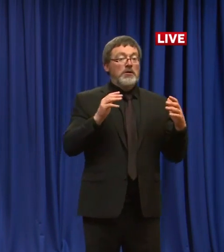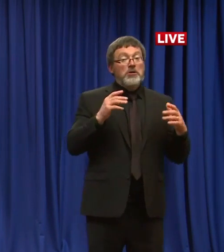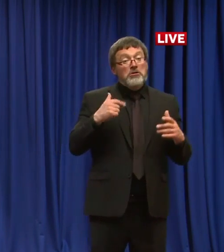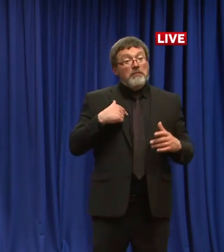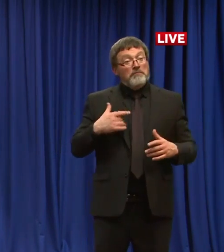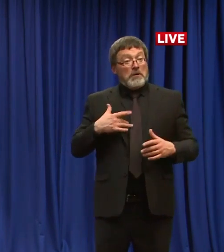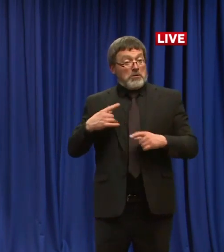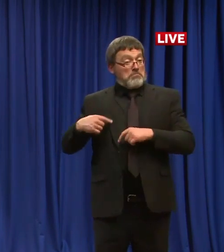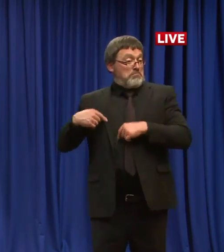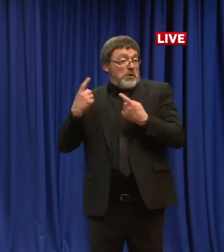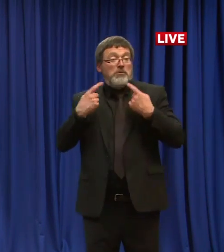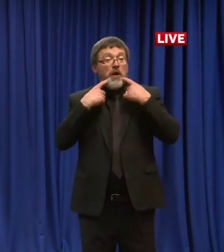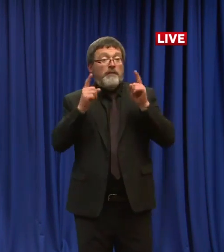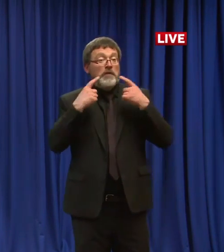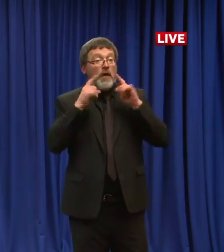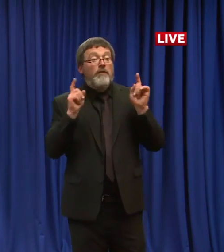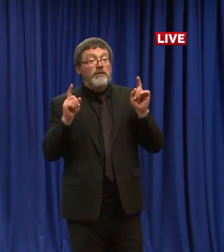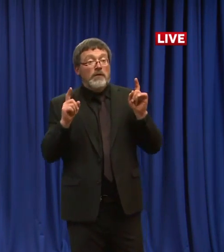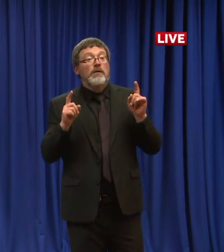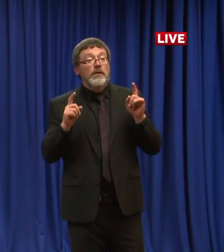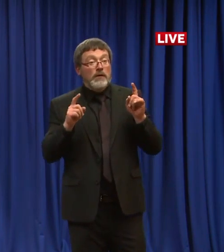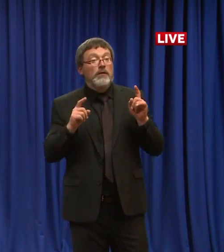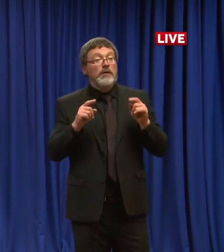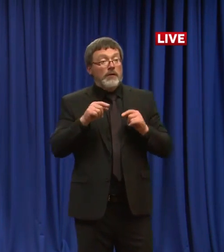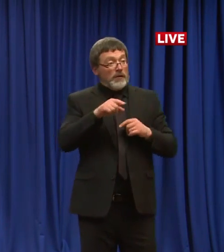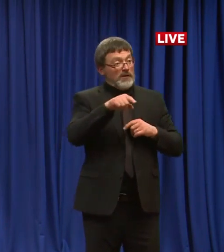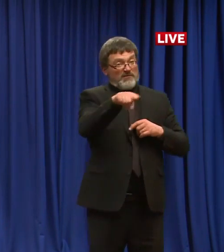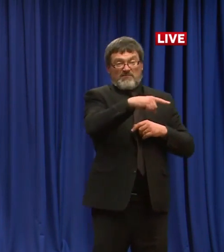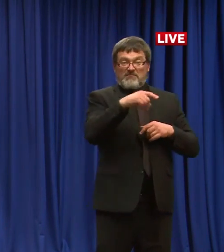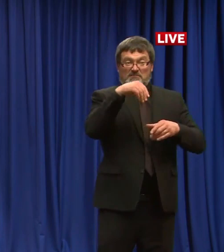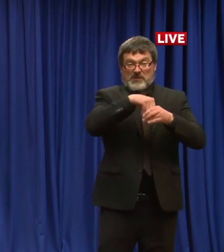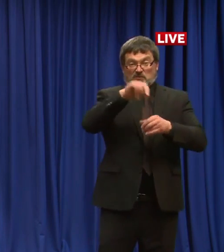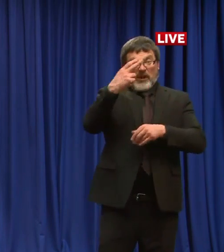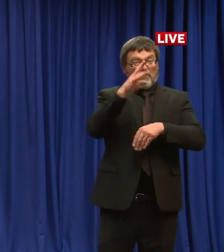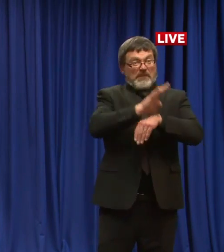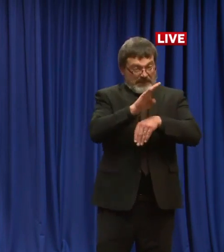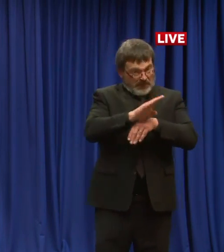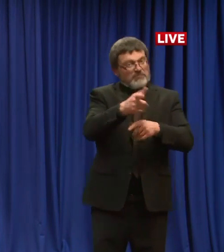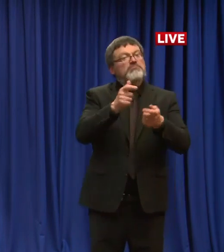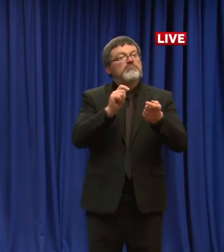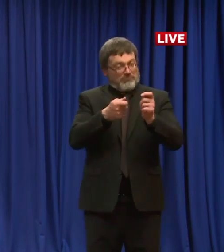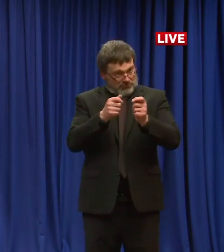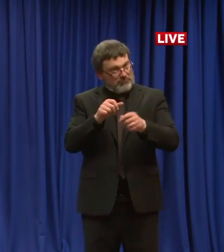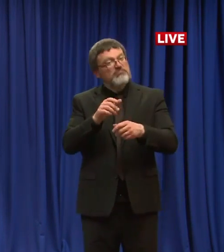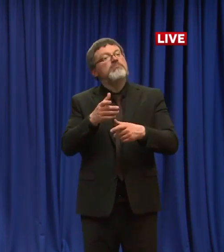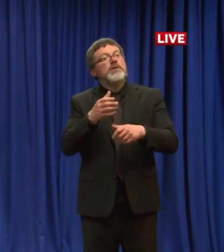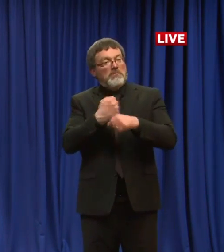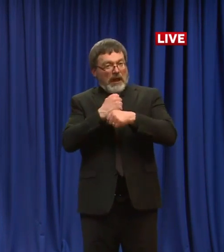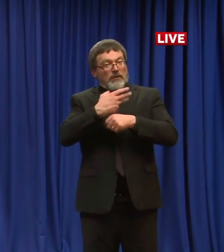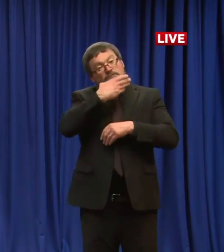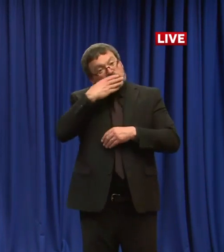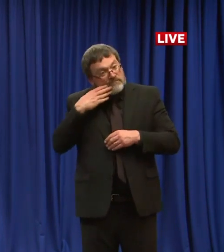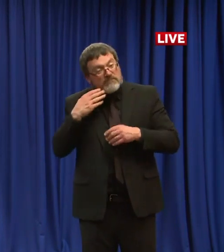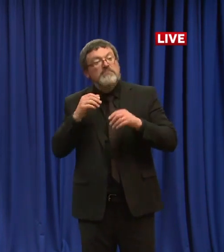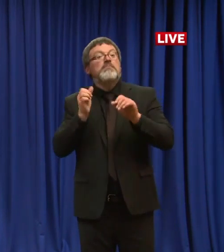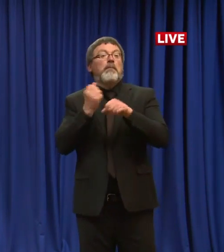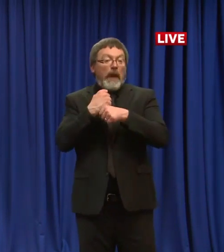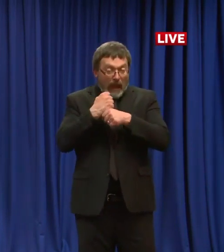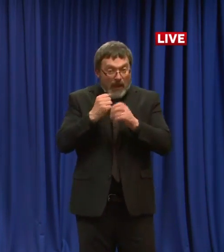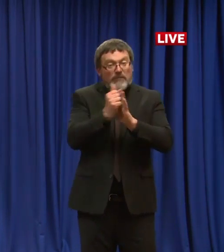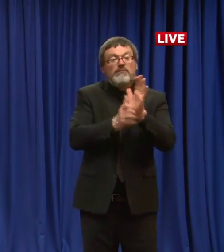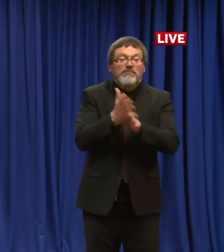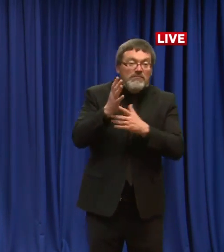WE HAVE BEEN SCOURING LITERALLY THE PLANET FOR A VARIETY OF PPE, AND WE HAVE BEEN SUCCESSFUL IN MANY WAYS.